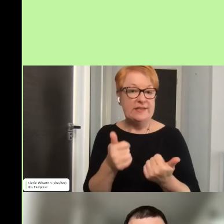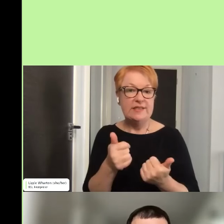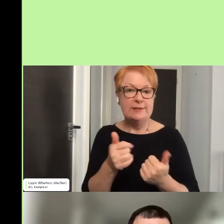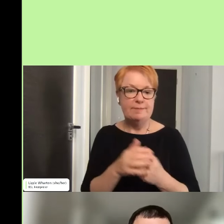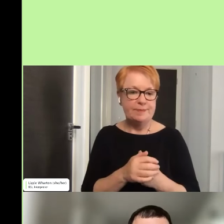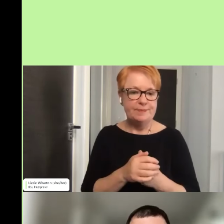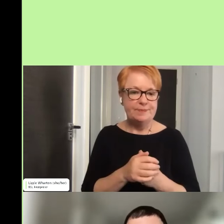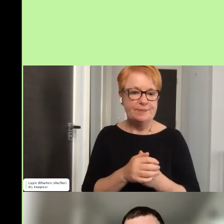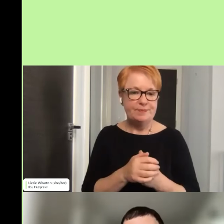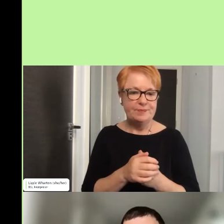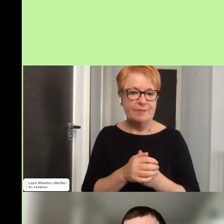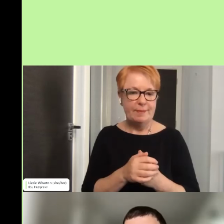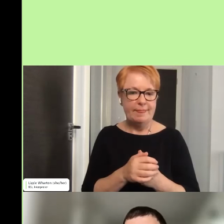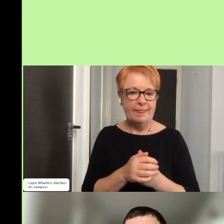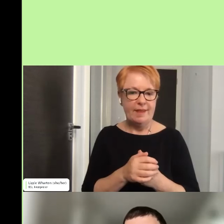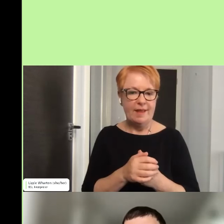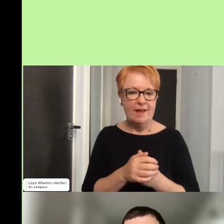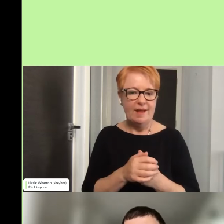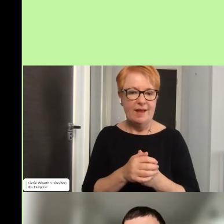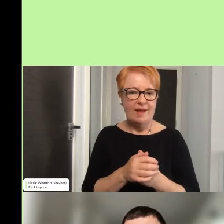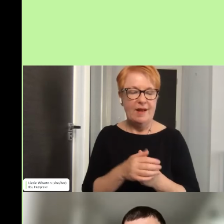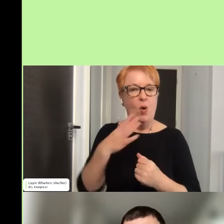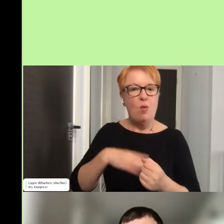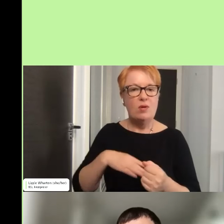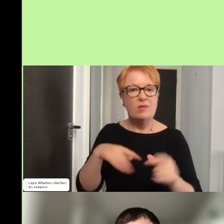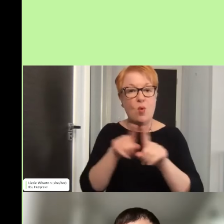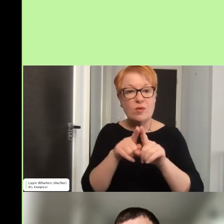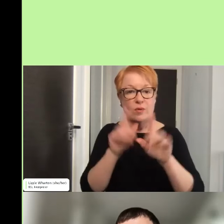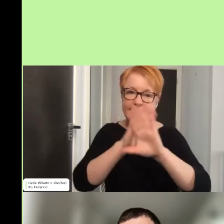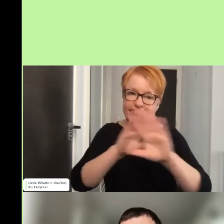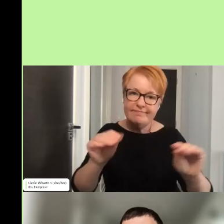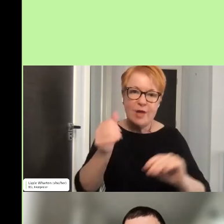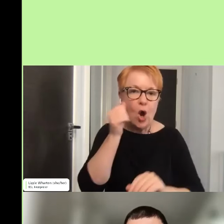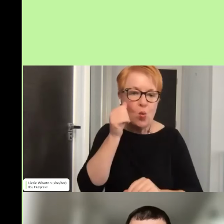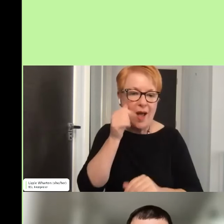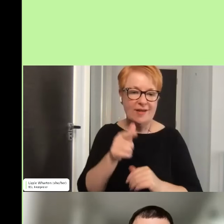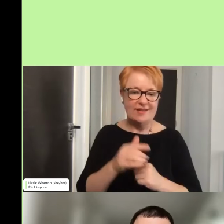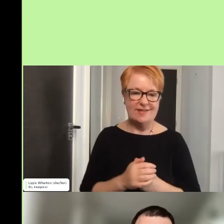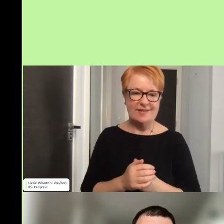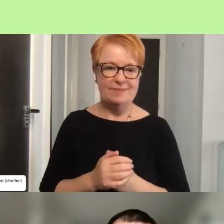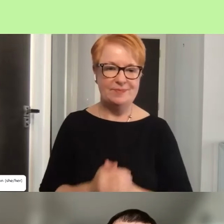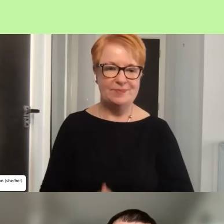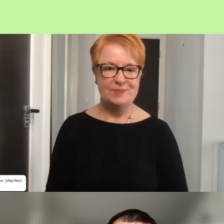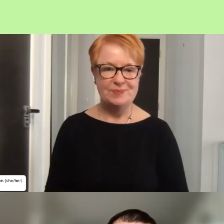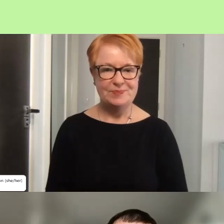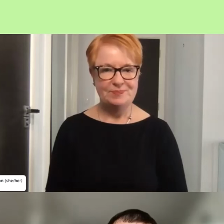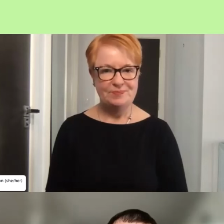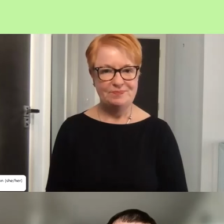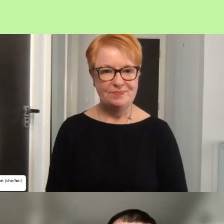bringing some awareness, but something very big beyond that kind of approach.